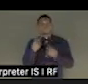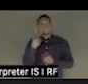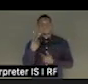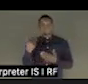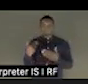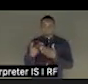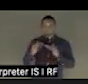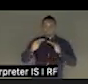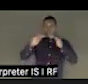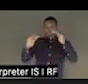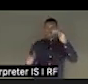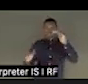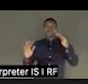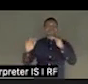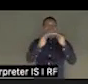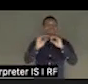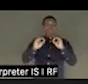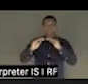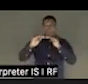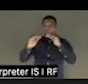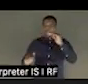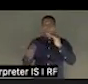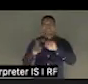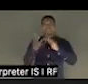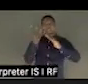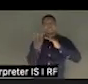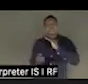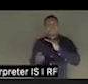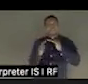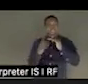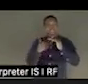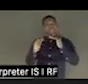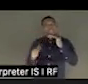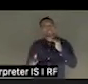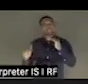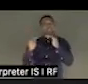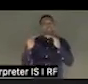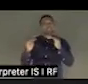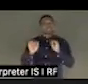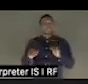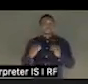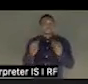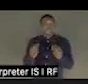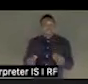requirements are often more based on or focusing on physical disabilities.